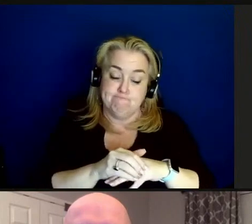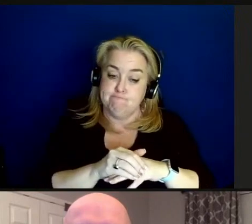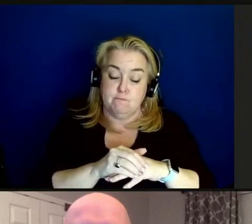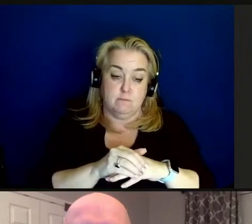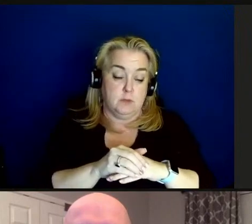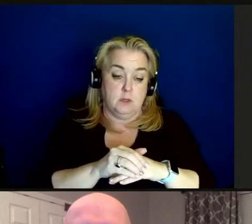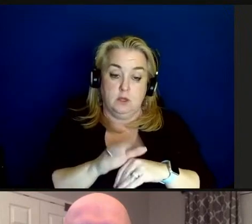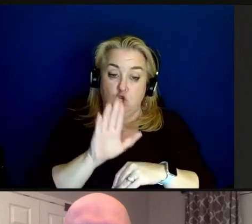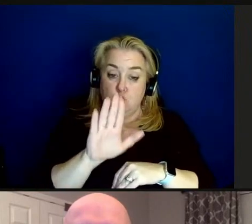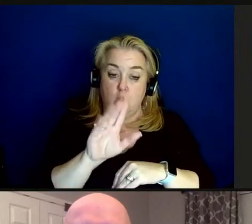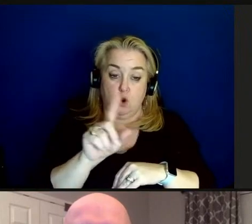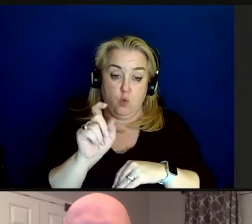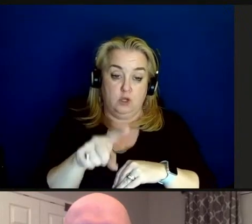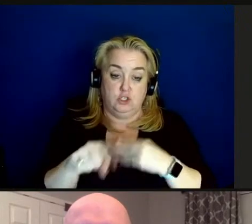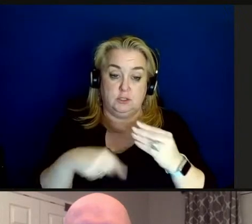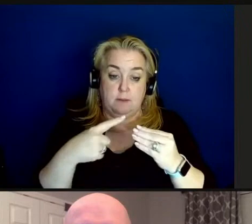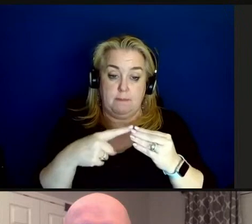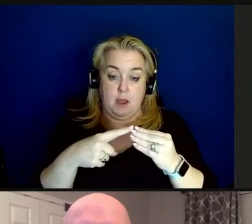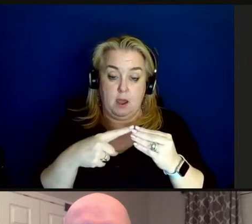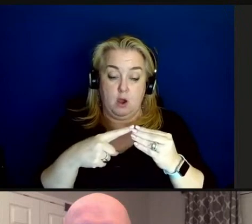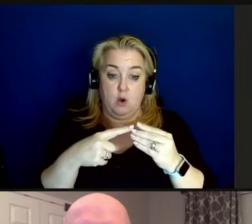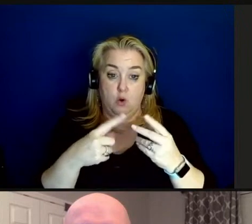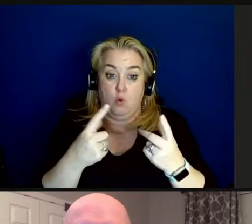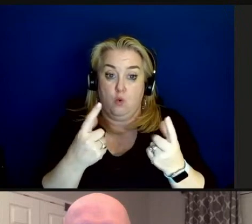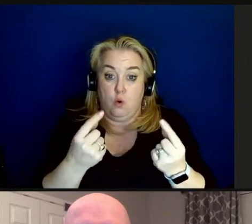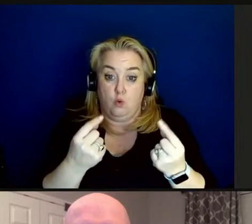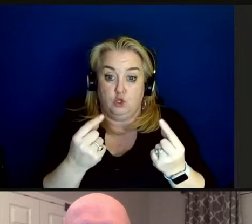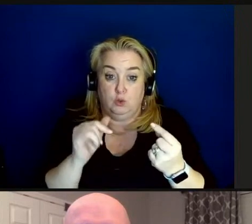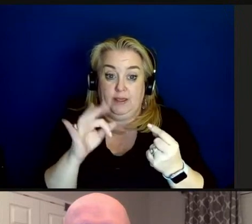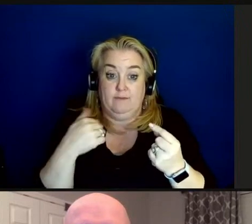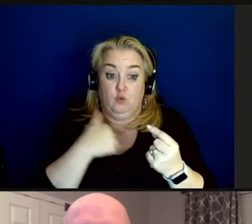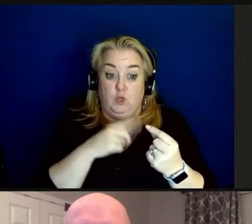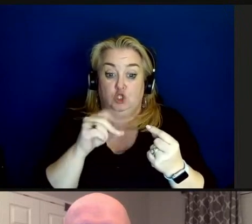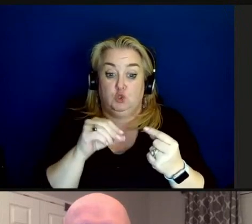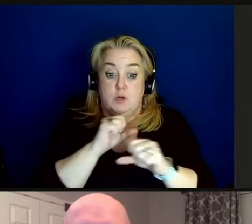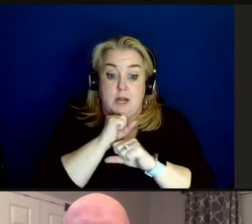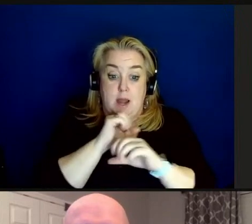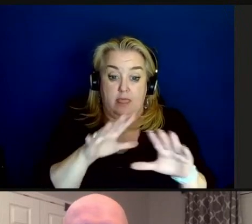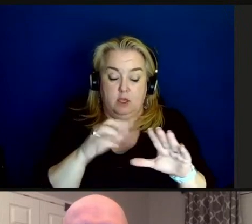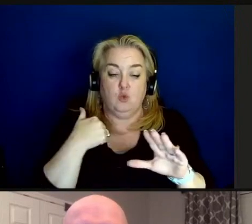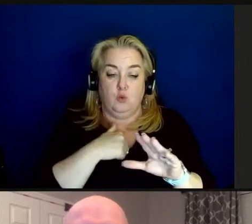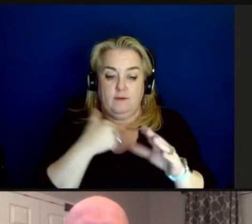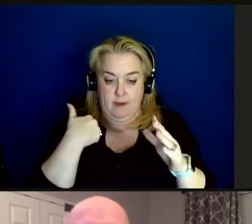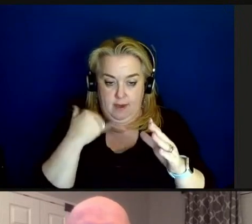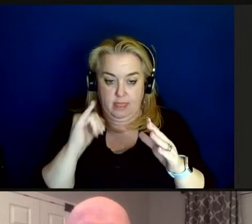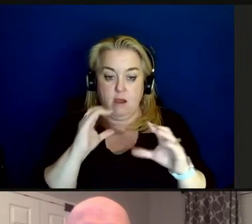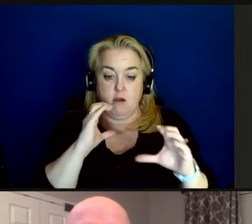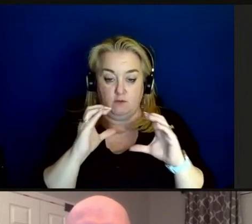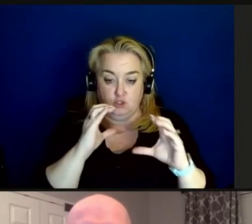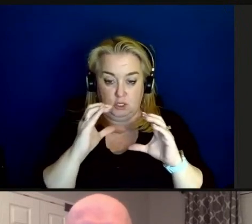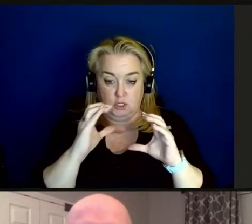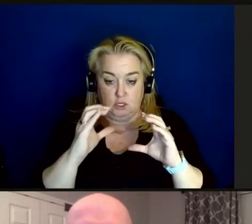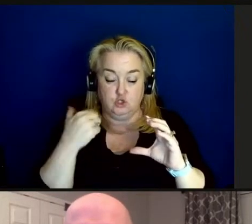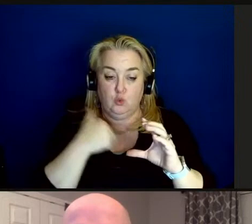THIS CONVERSATION SOON BECAUSE I DON'T THINK WE'RE DONE TONIGHT.